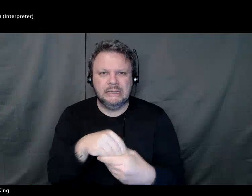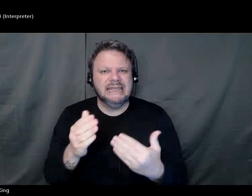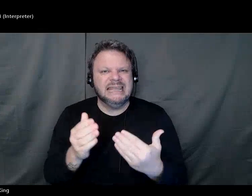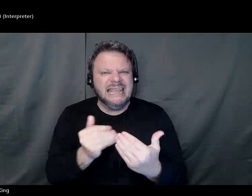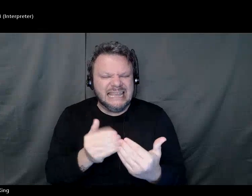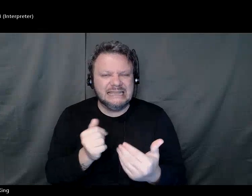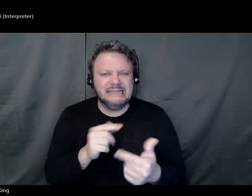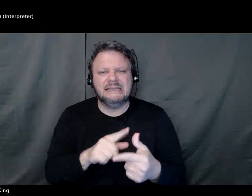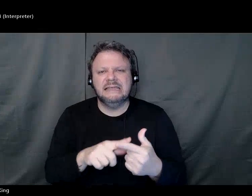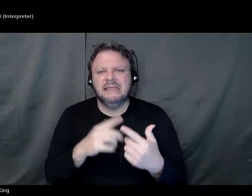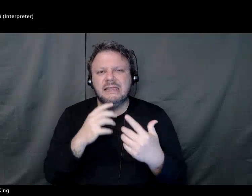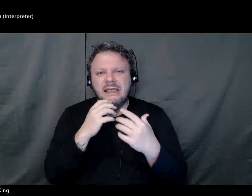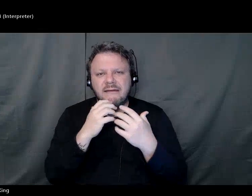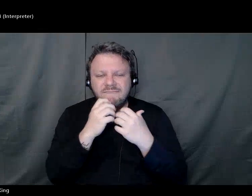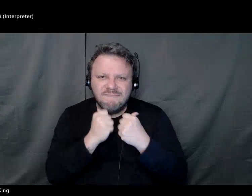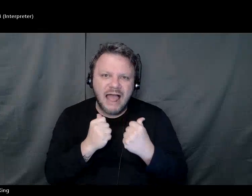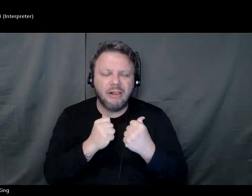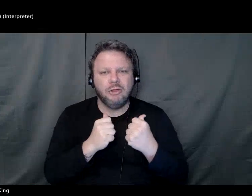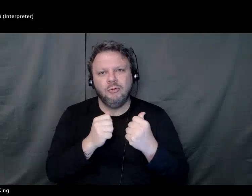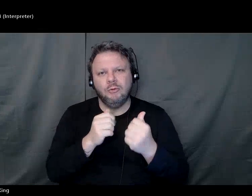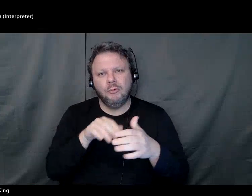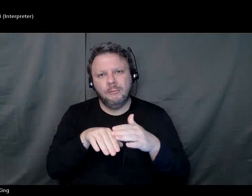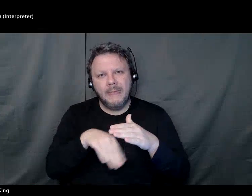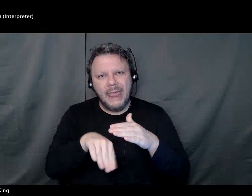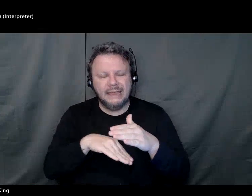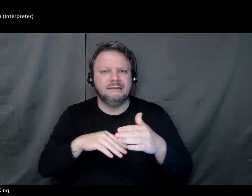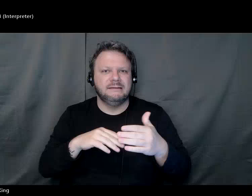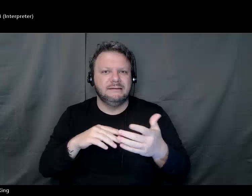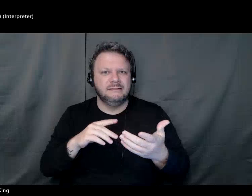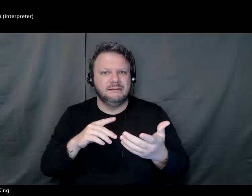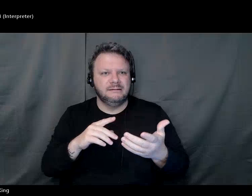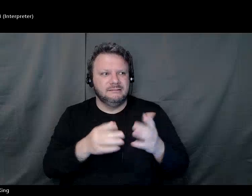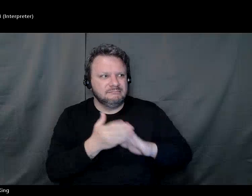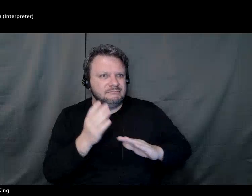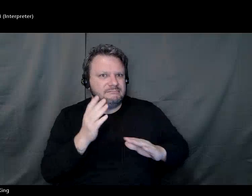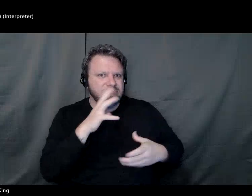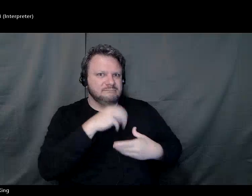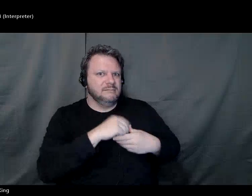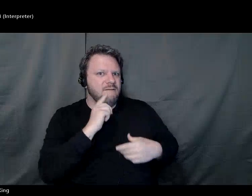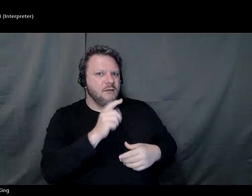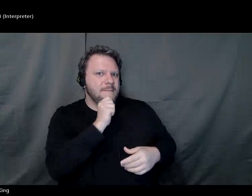Easy value based runways for the private sector to join in and partner.